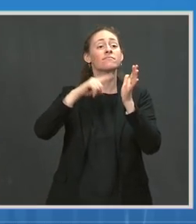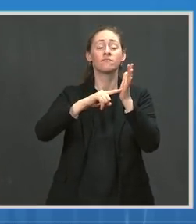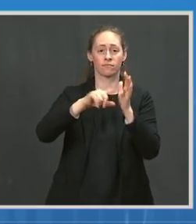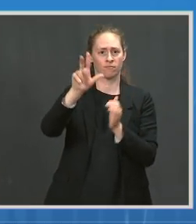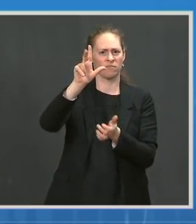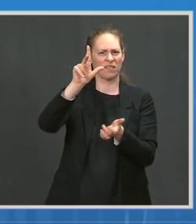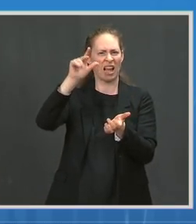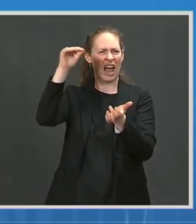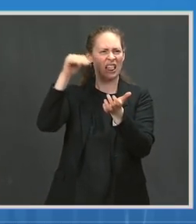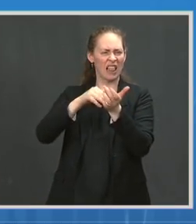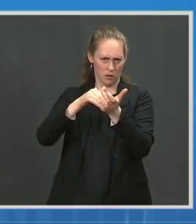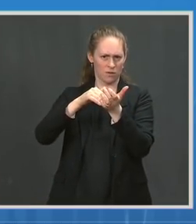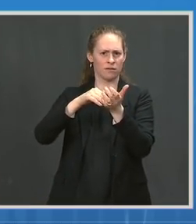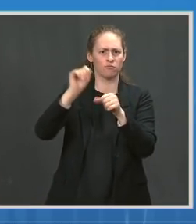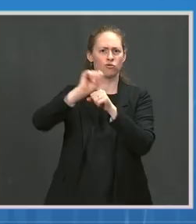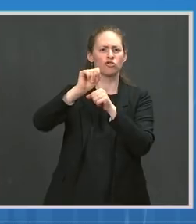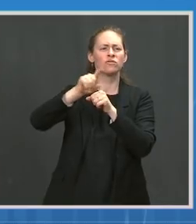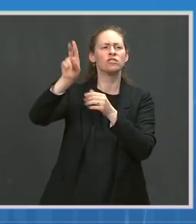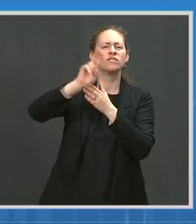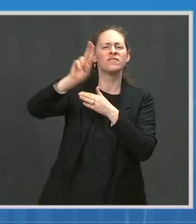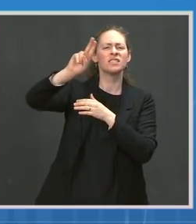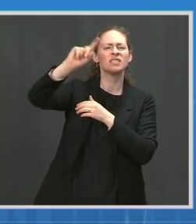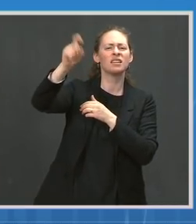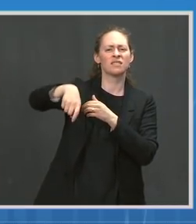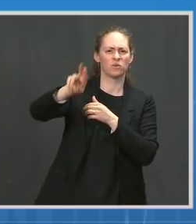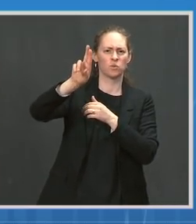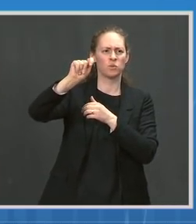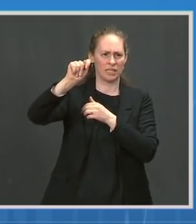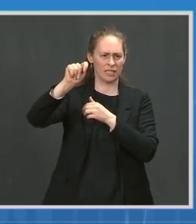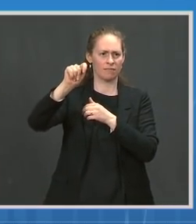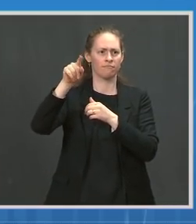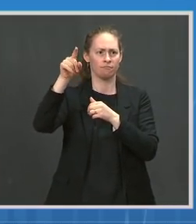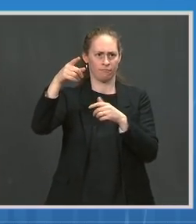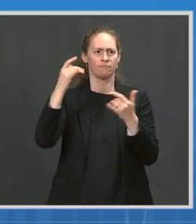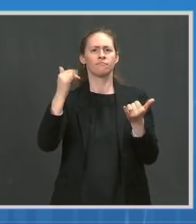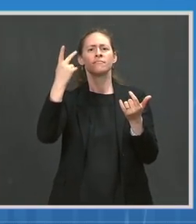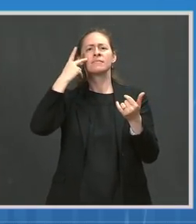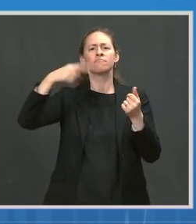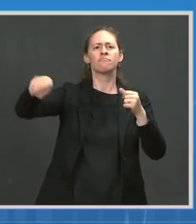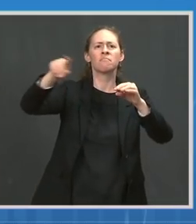the infection rate was miniscule among vaccinated employees: